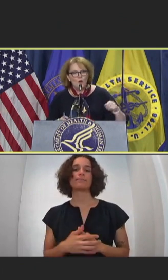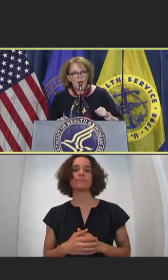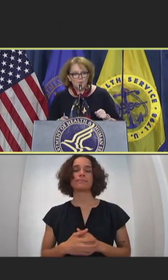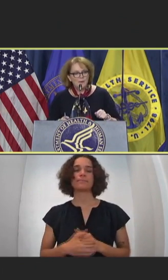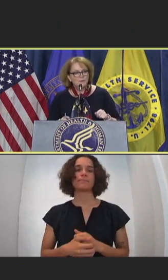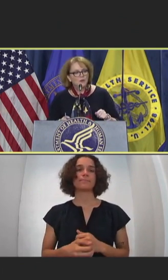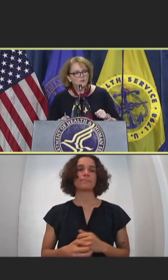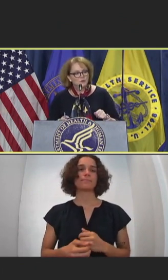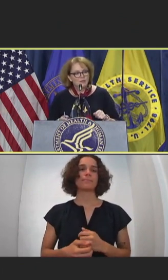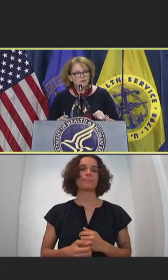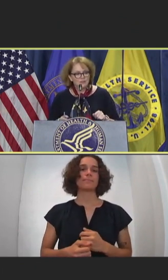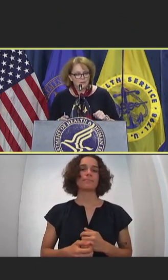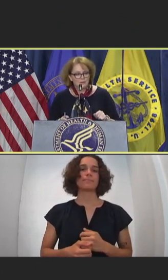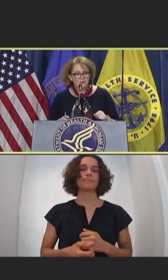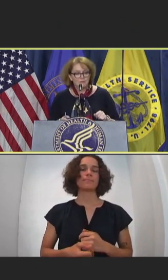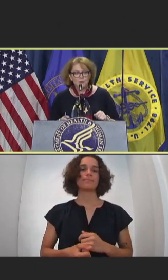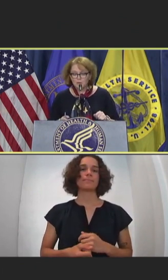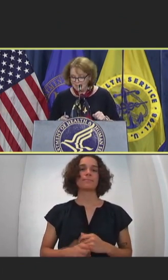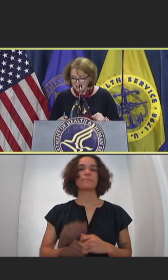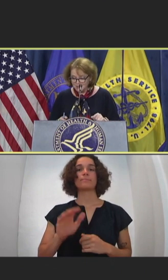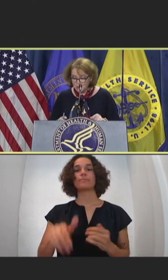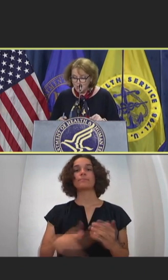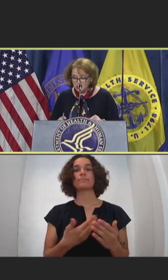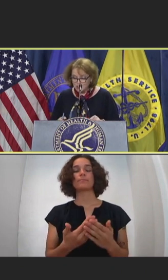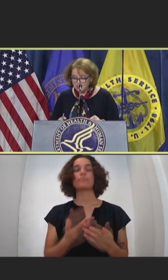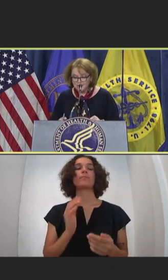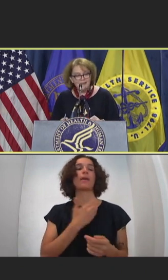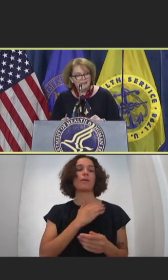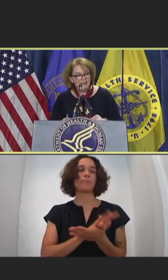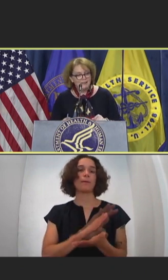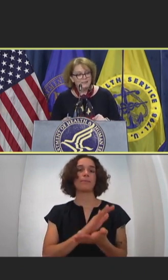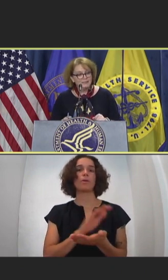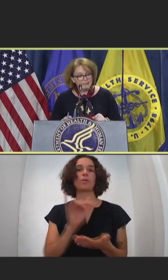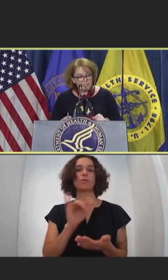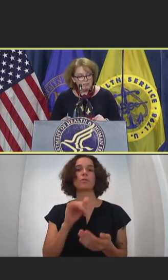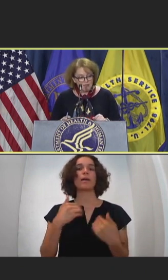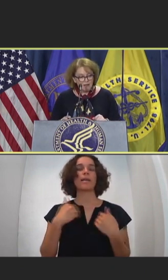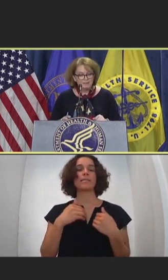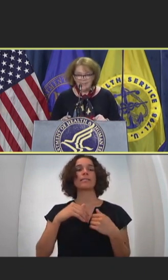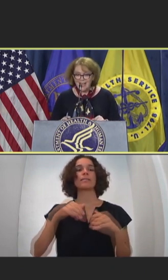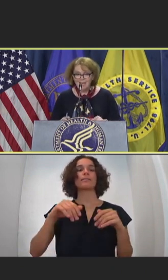Our paper also covers a number of frequently asked questions that clinicians often have.